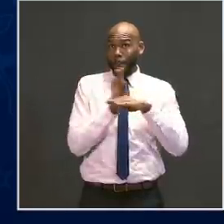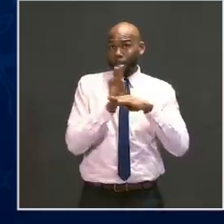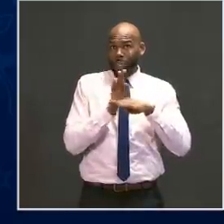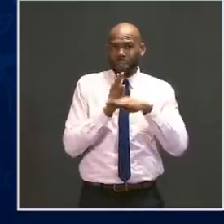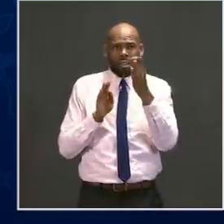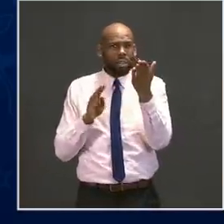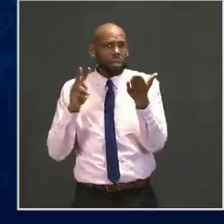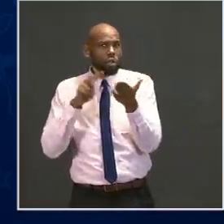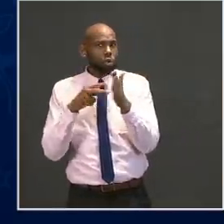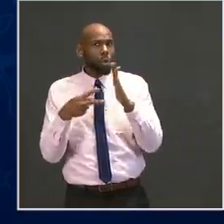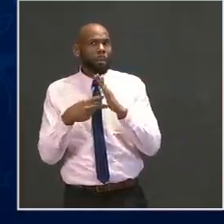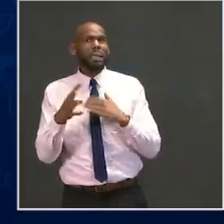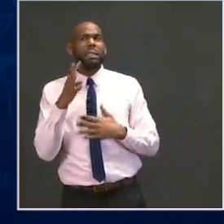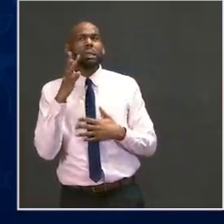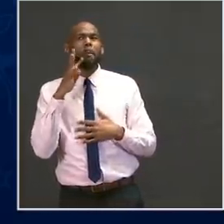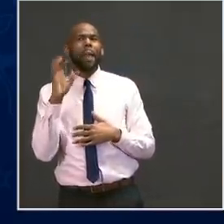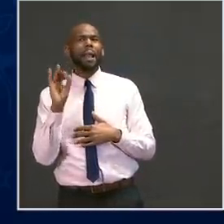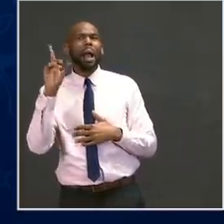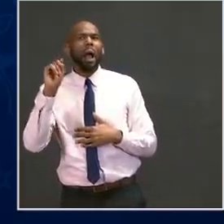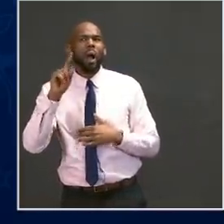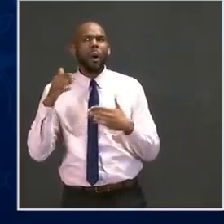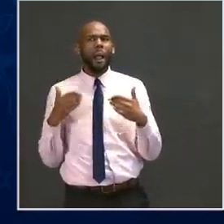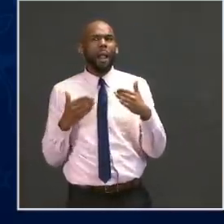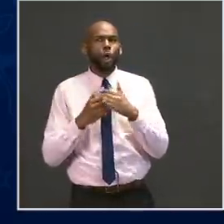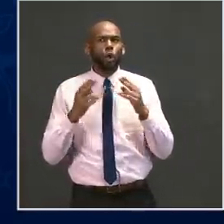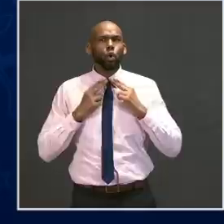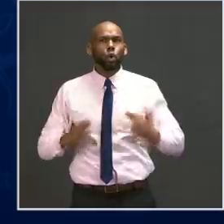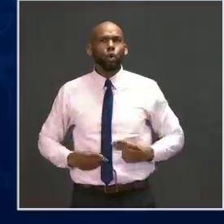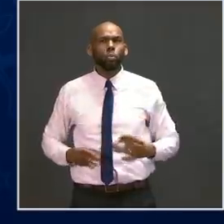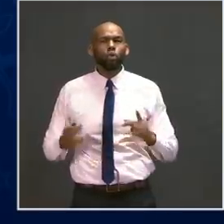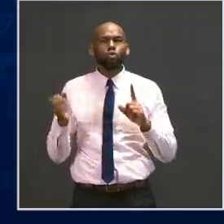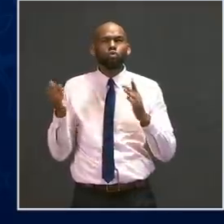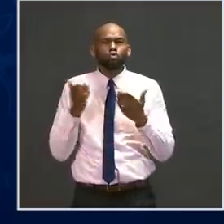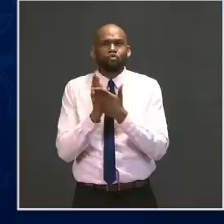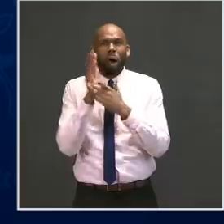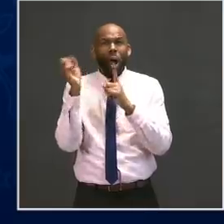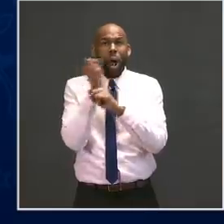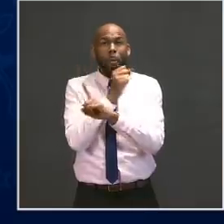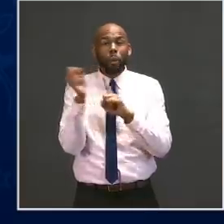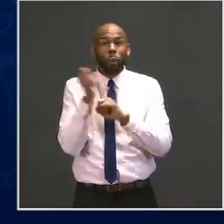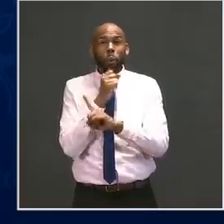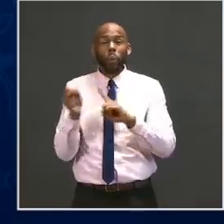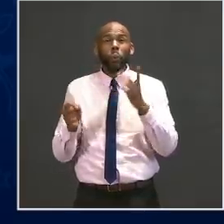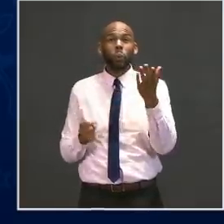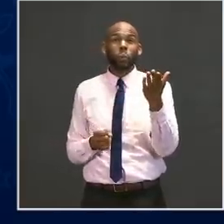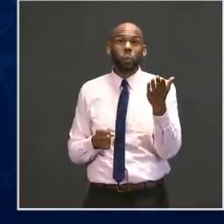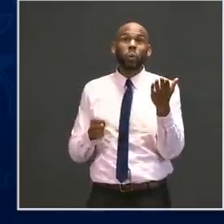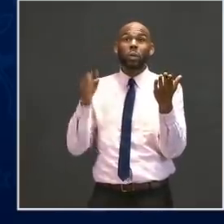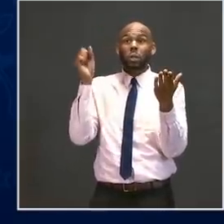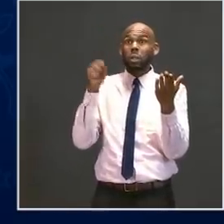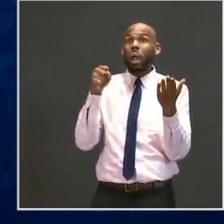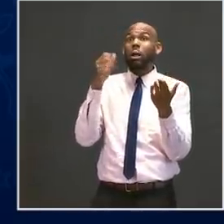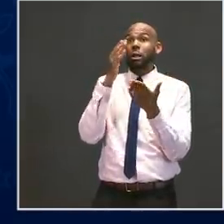about human rights abuses? Or -- The Press: Yes. Human rights abuses in China. Ms. Psaki: Well -- The Press: There's been some reluctance by American companies to address this issue